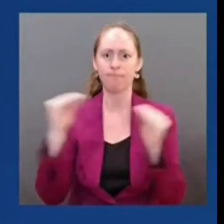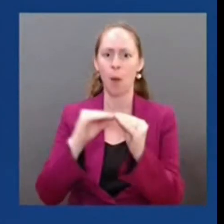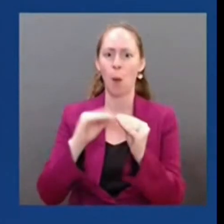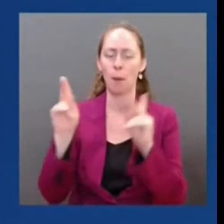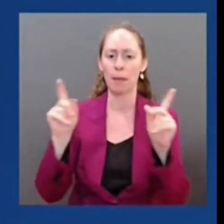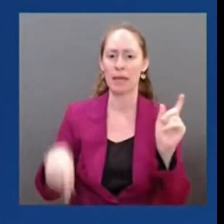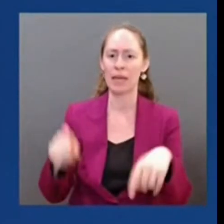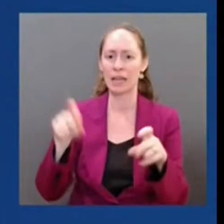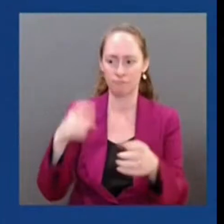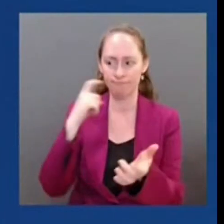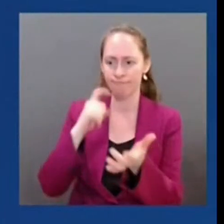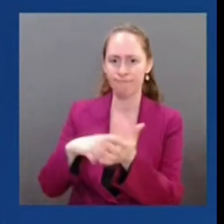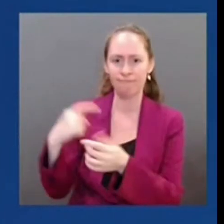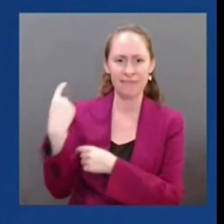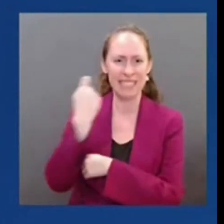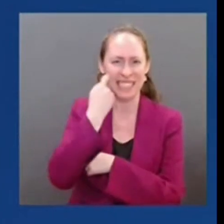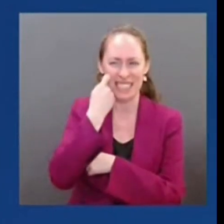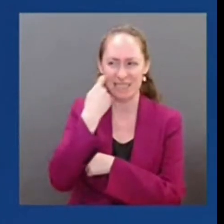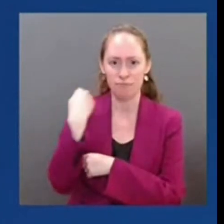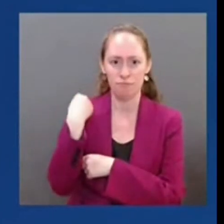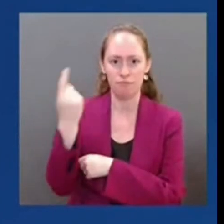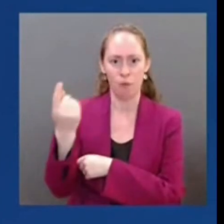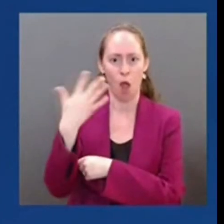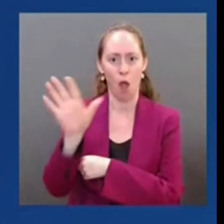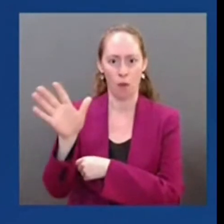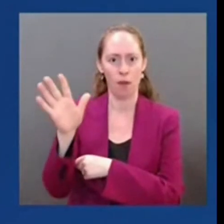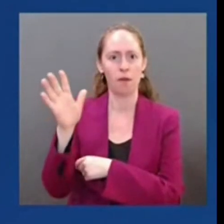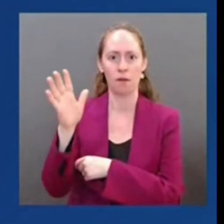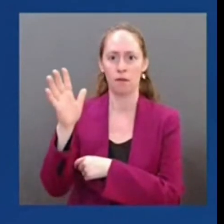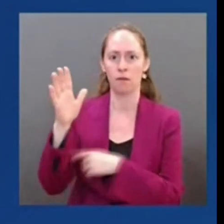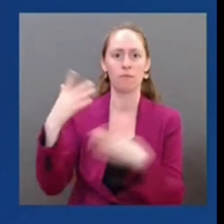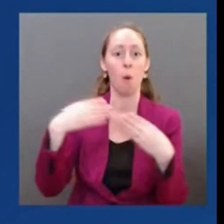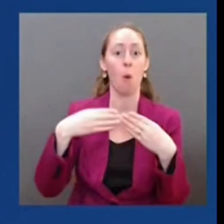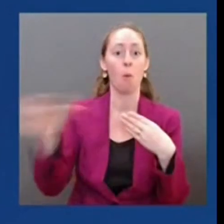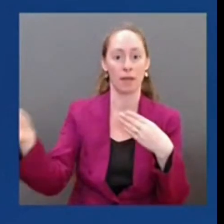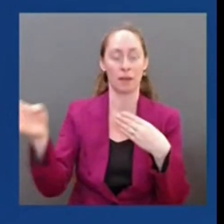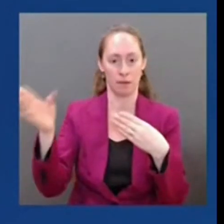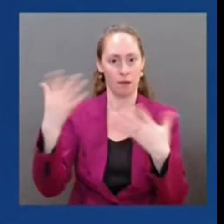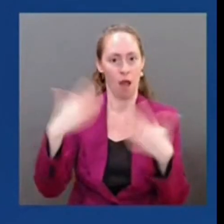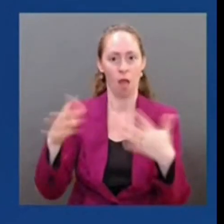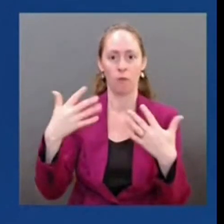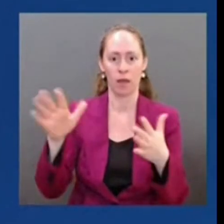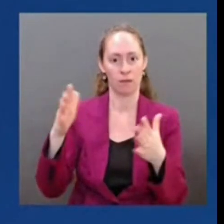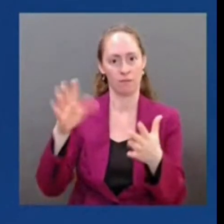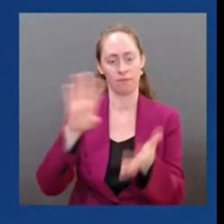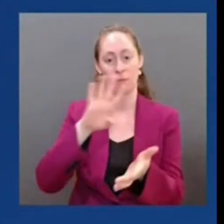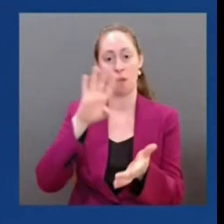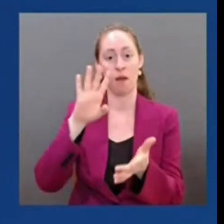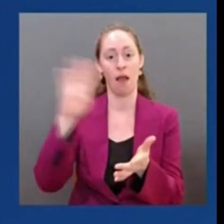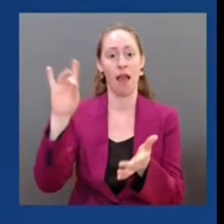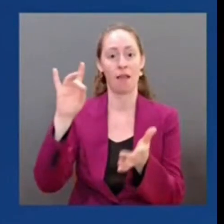ROUND ON MONDAY. WE HAVE SEEN SOME VERY IMPRESSIVE DEMAND.